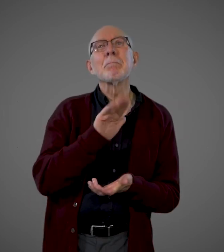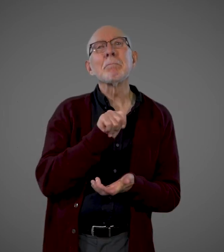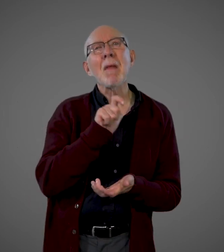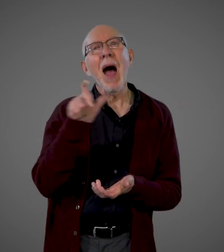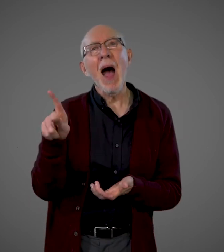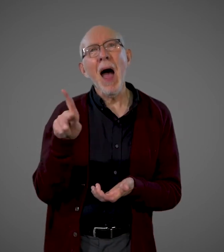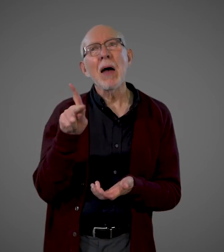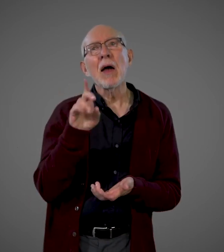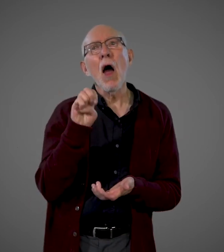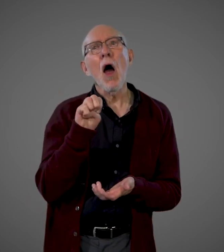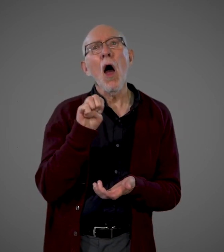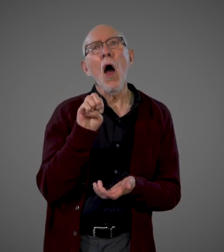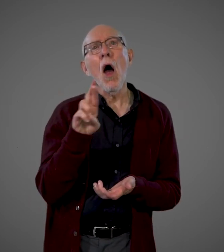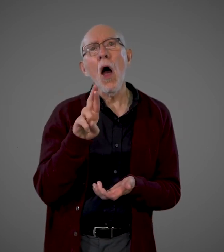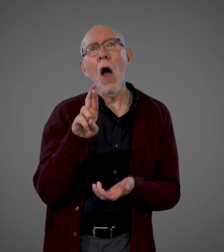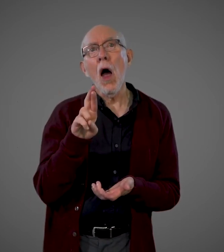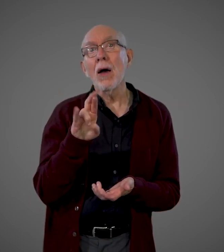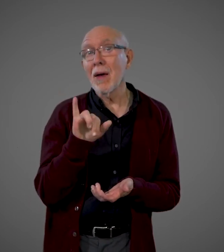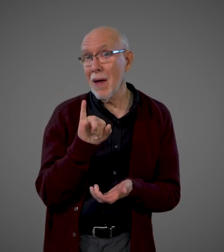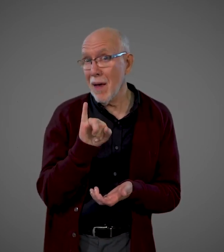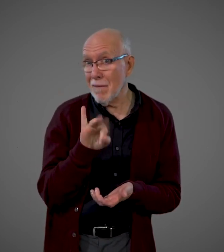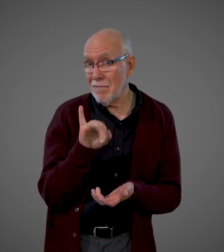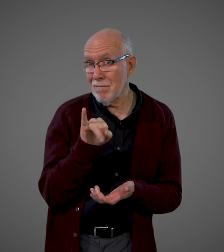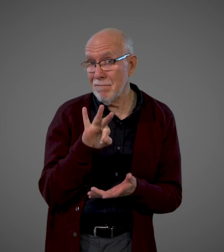Go back to the ER if any of these things occur: